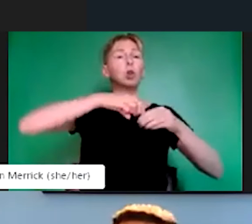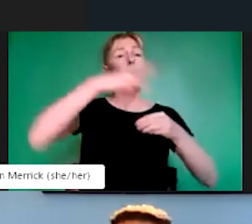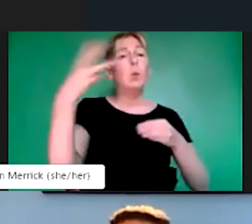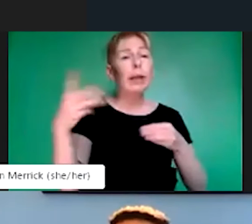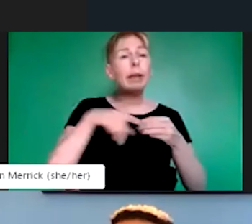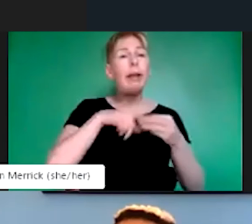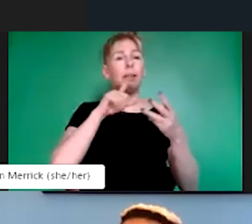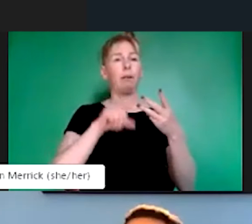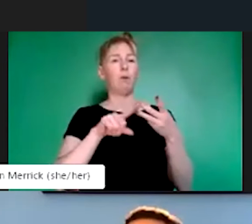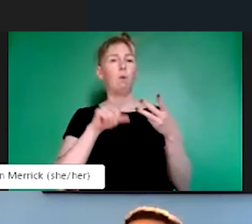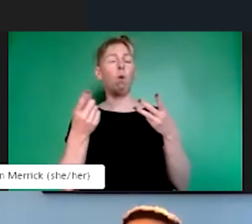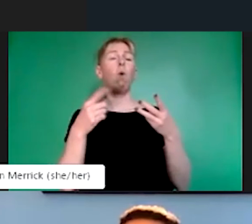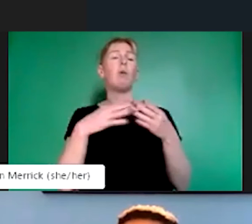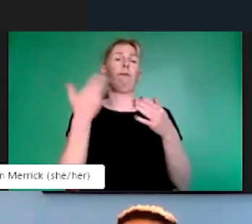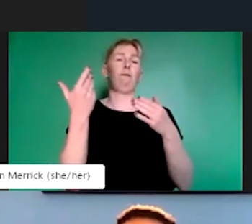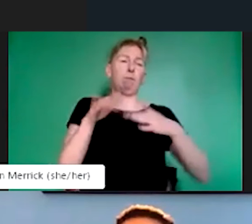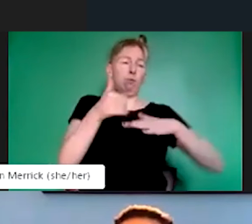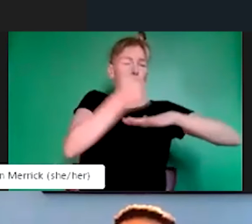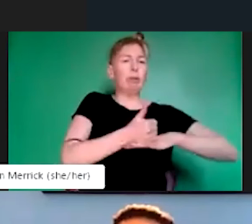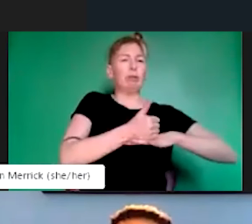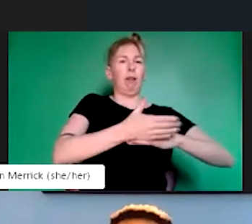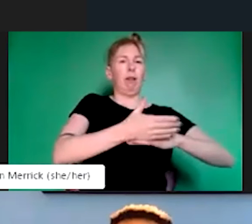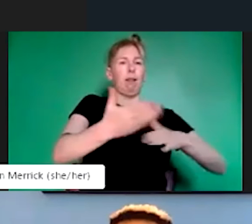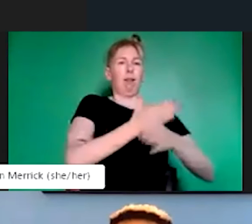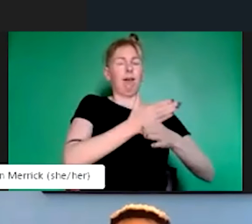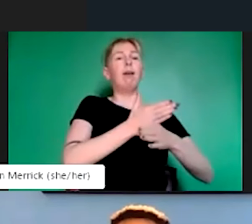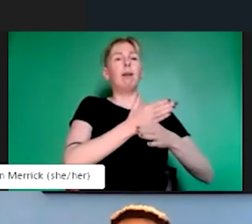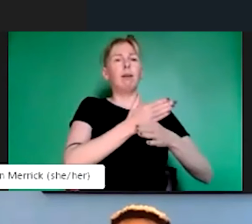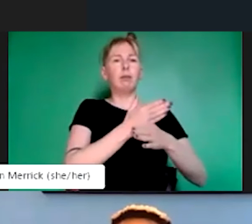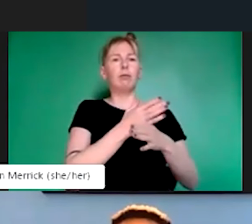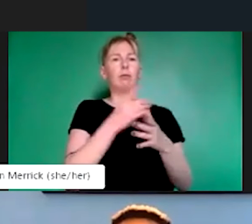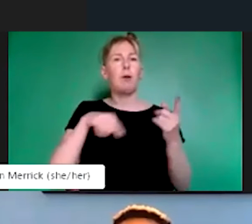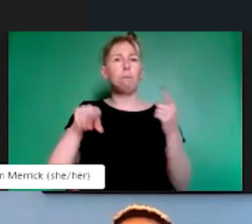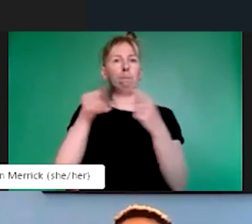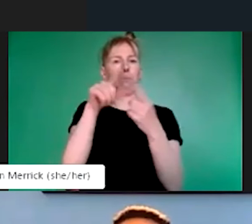us or can’t see me. And so how do you step into a space that does not have a